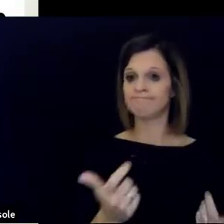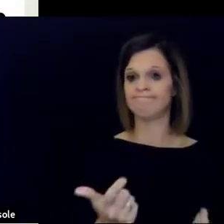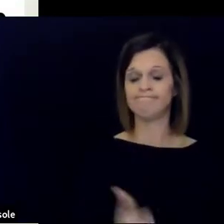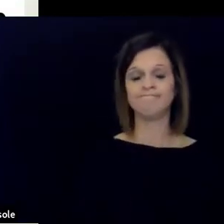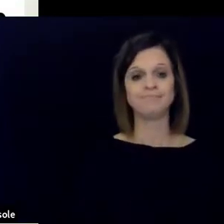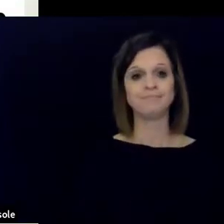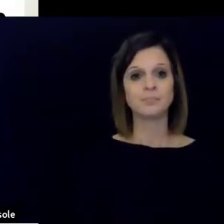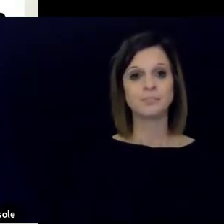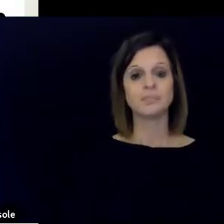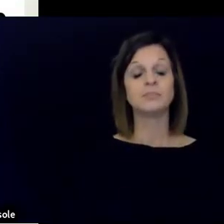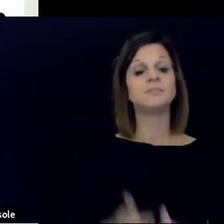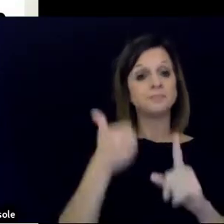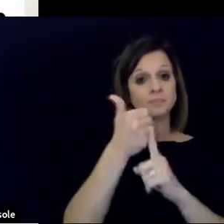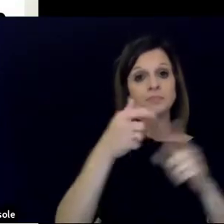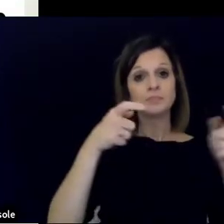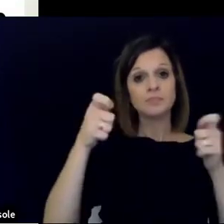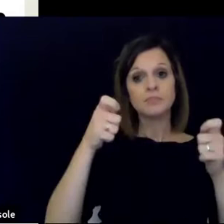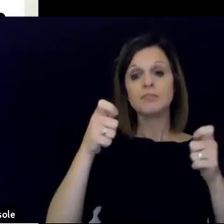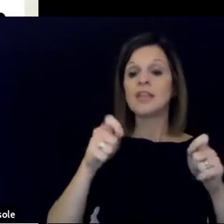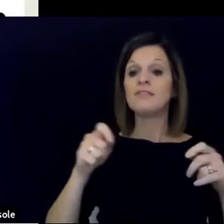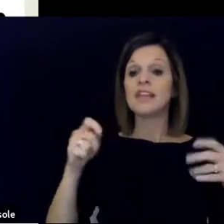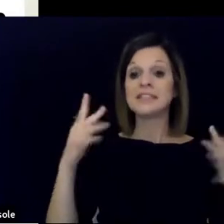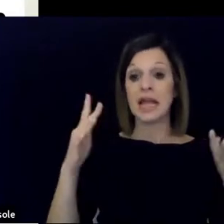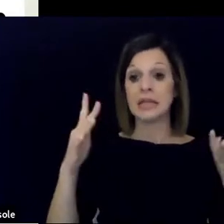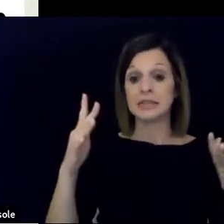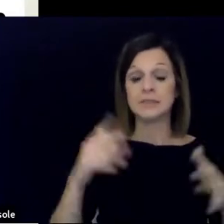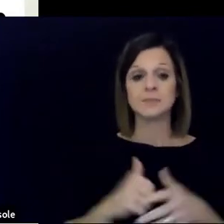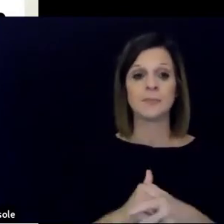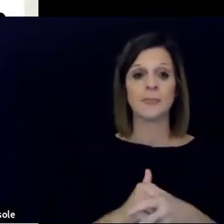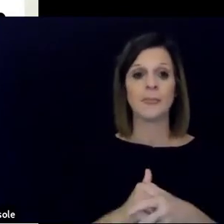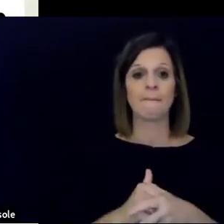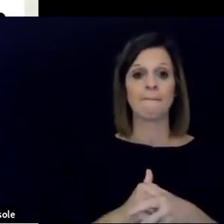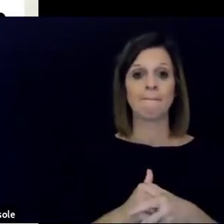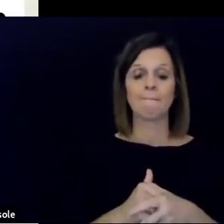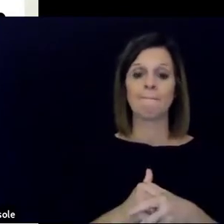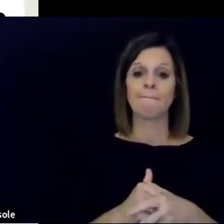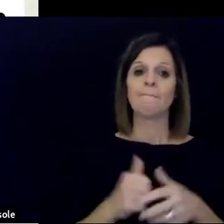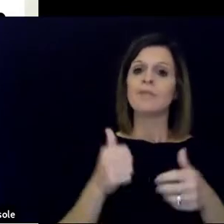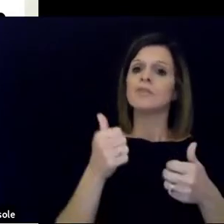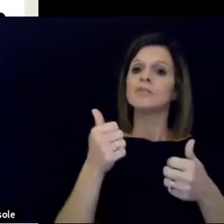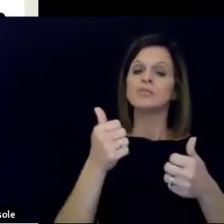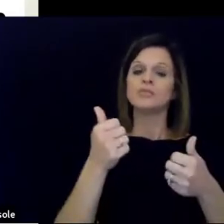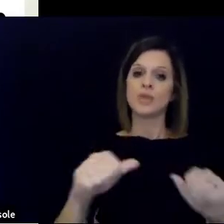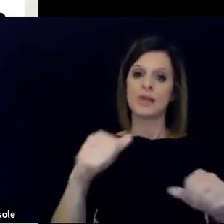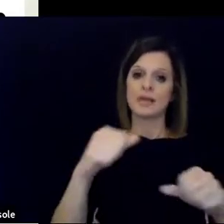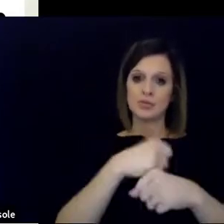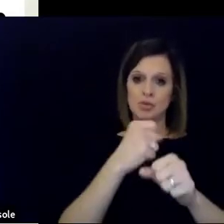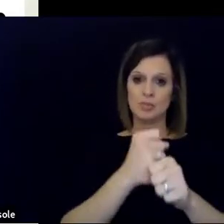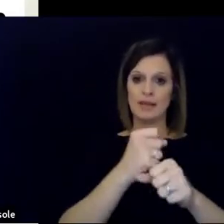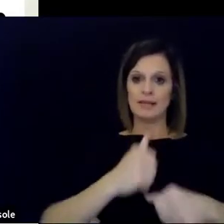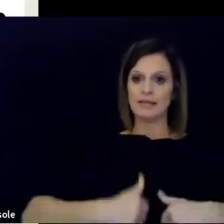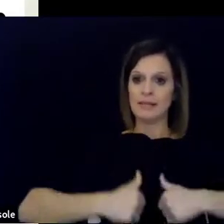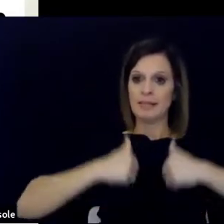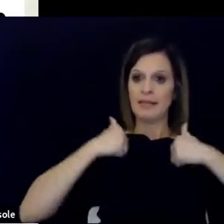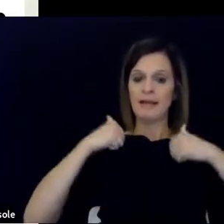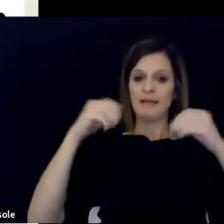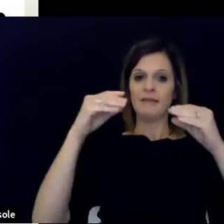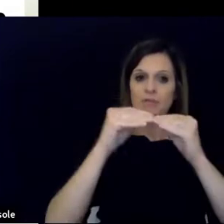Self-regulation of anxiety, making life more regulated, you know, routine and predictability.